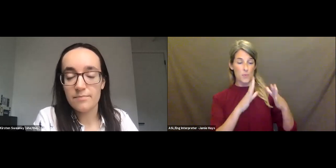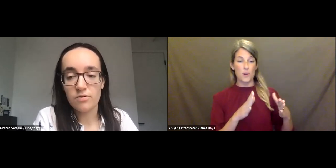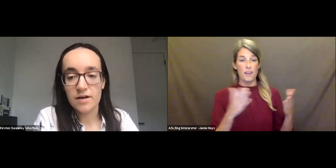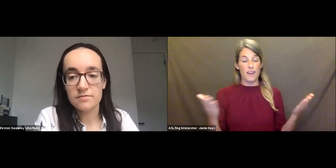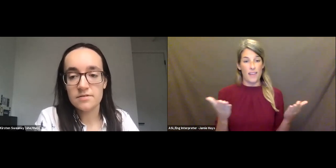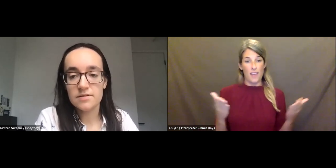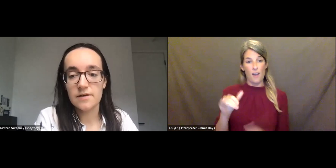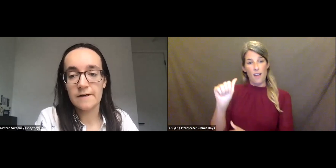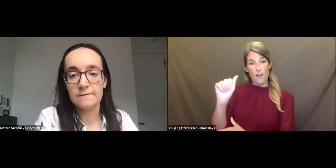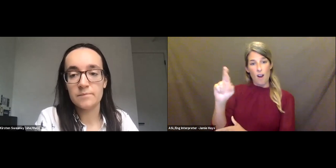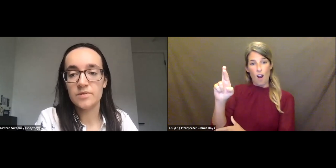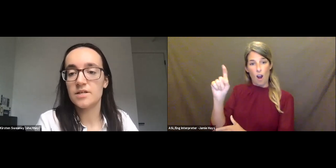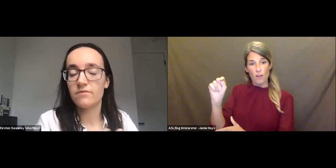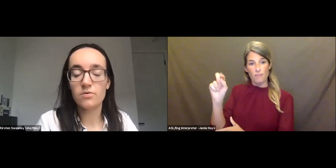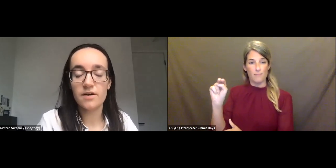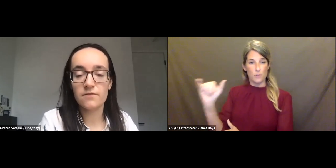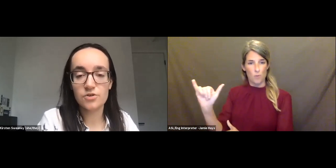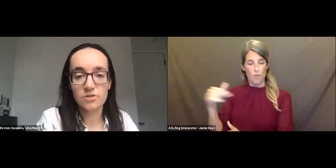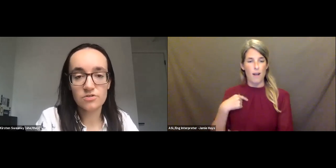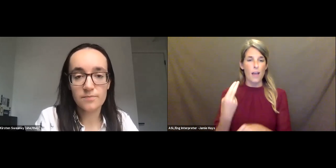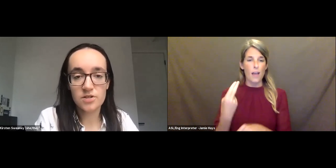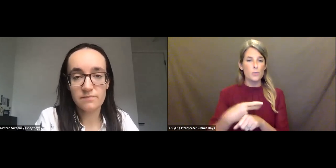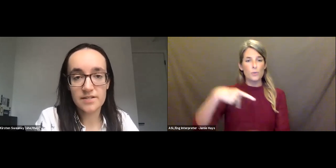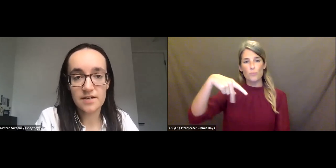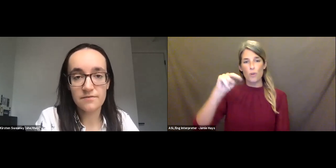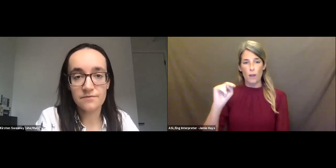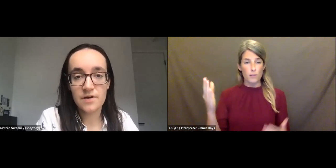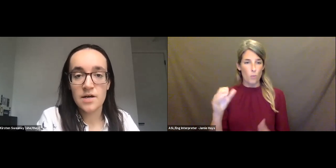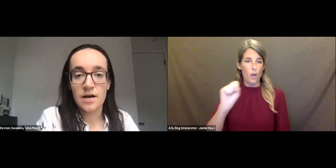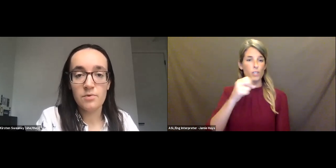pronouns. To give a quick visual description of myself, I'm a